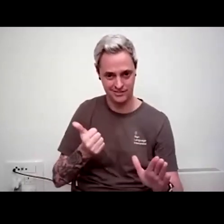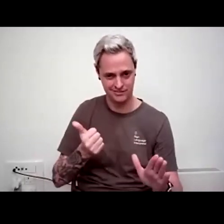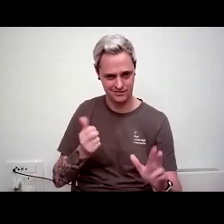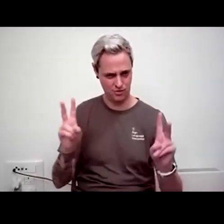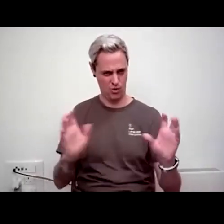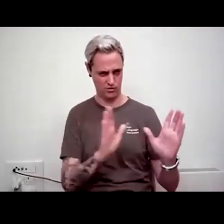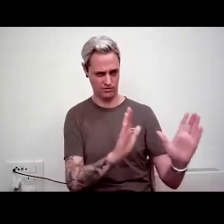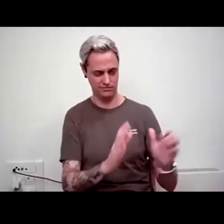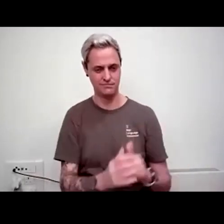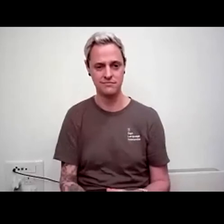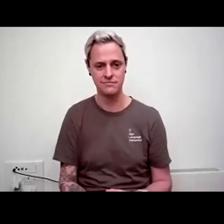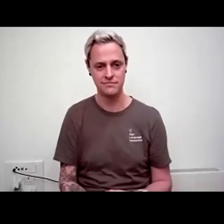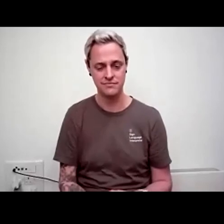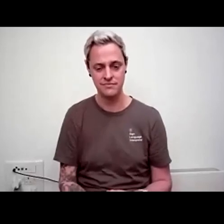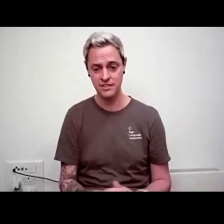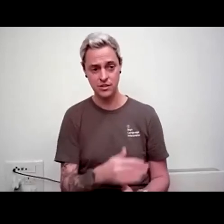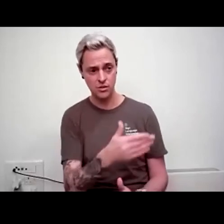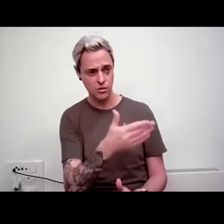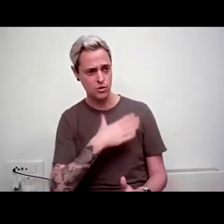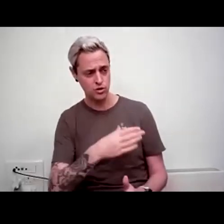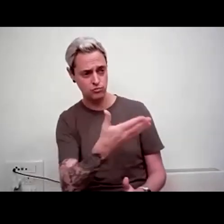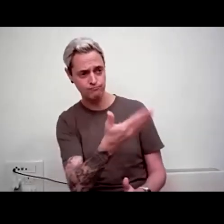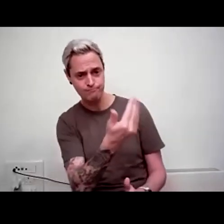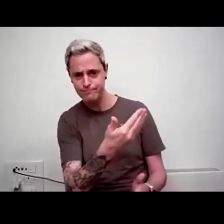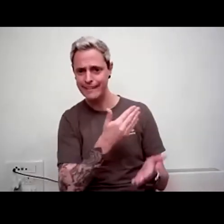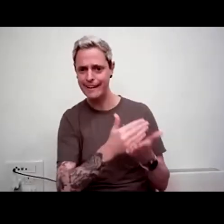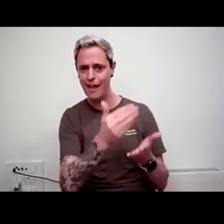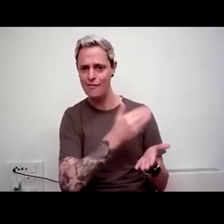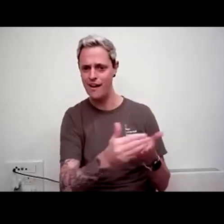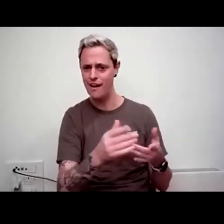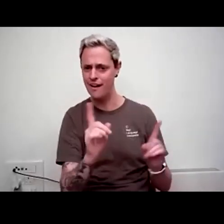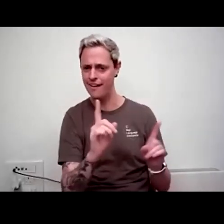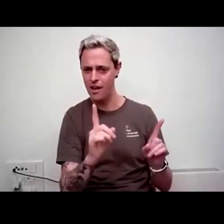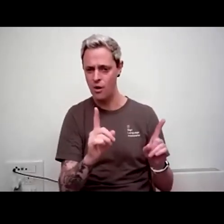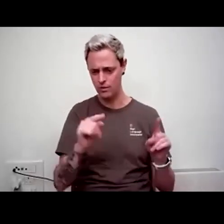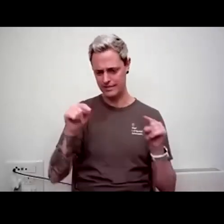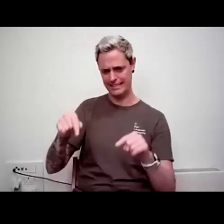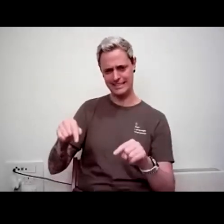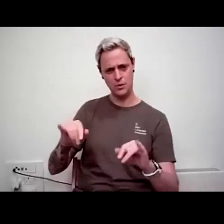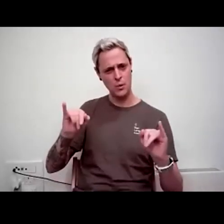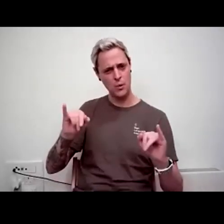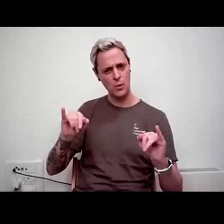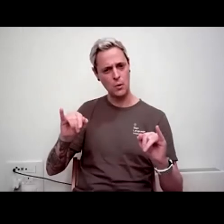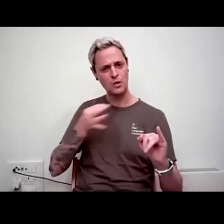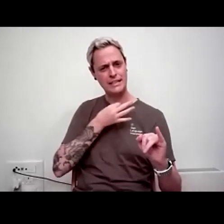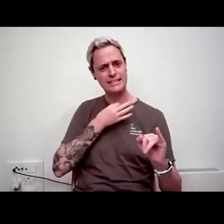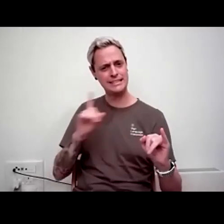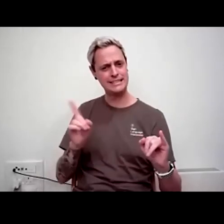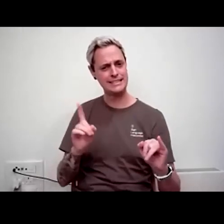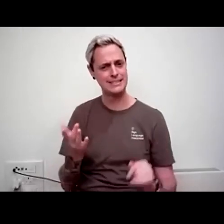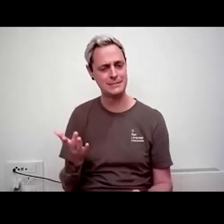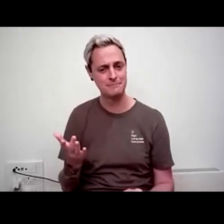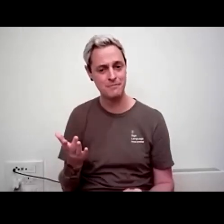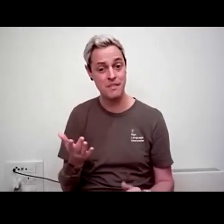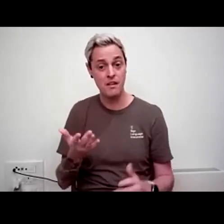And I wonder if Brian would like to say a word more about what he sees as the danger here. I would have thought that one of the problems of Chrysostom